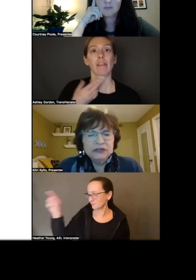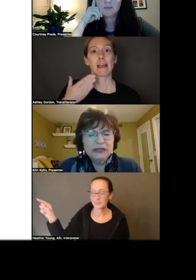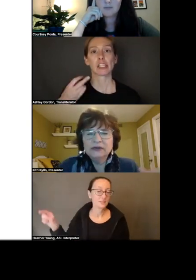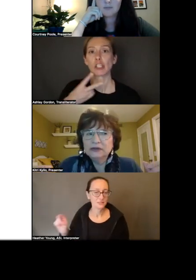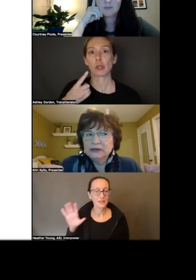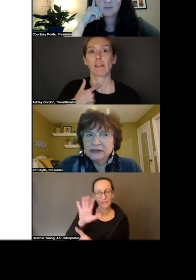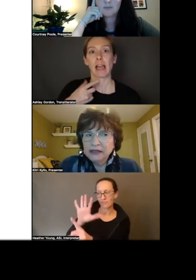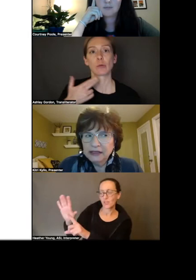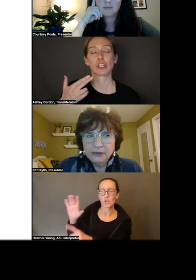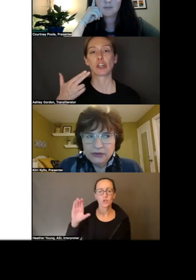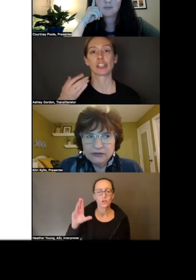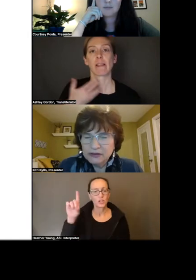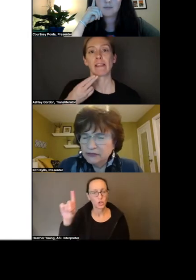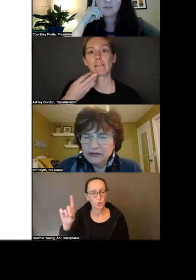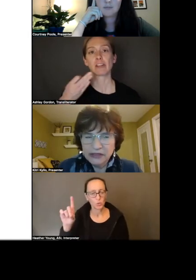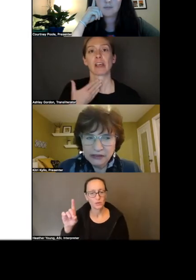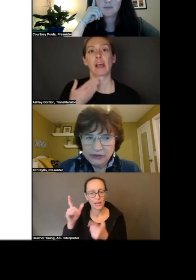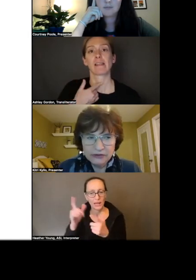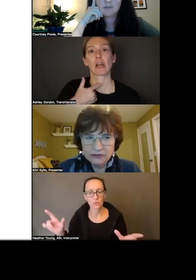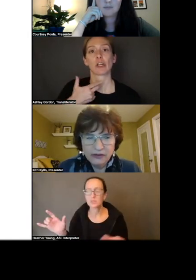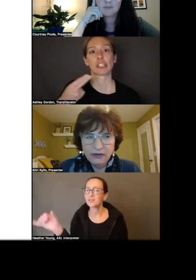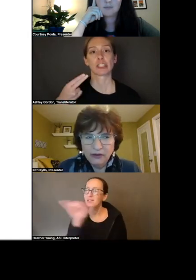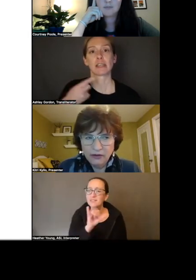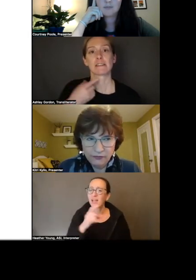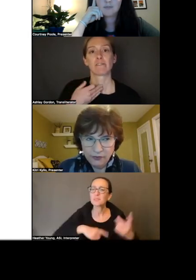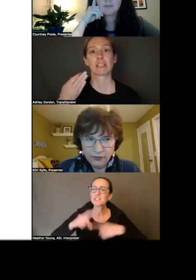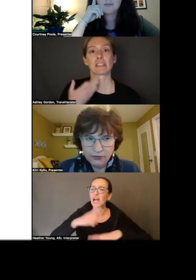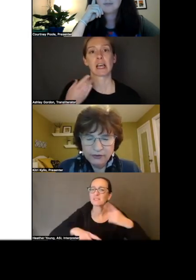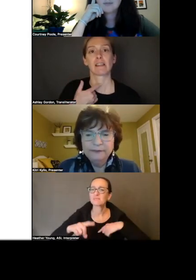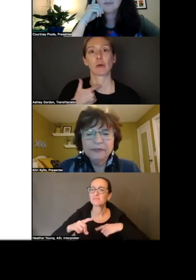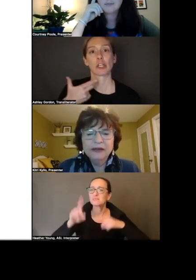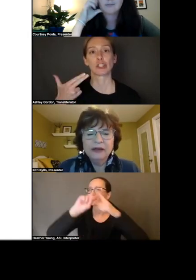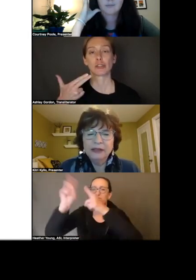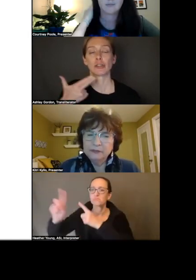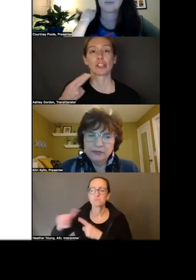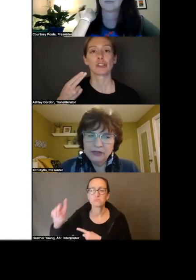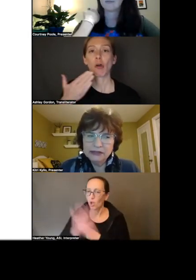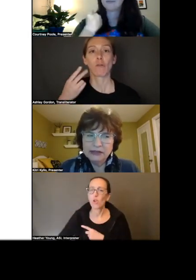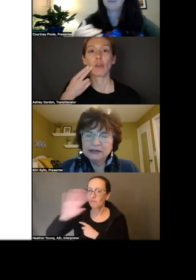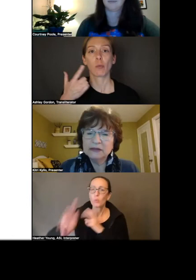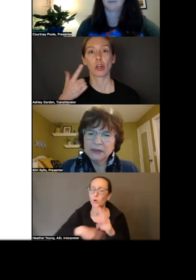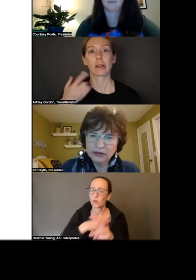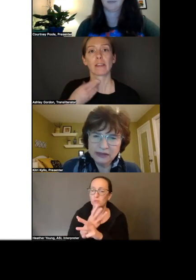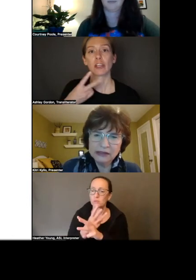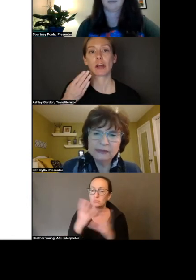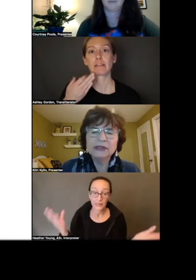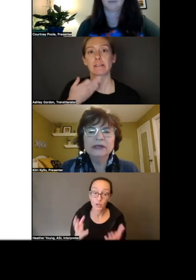Just like there's different sign languages all over the world. In the United States it's American Sign Language.